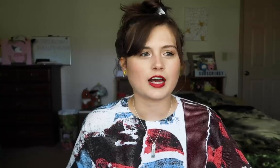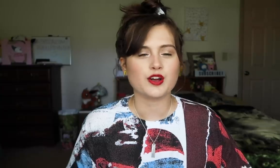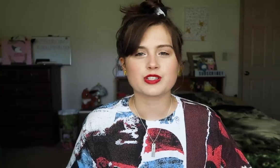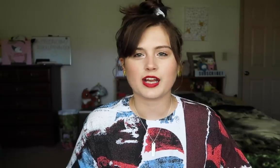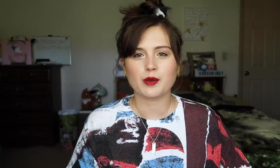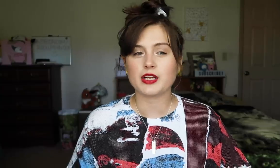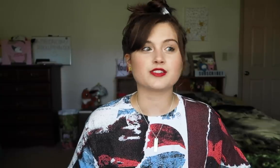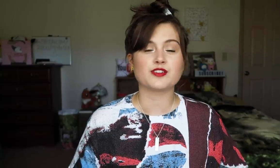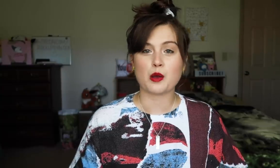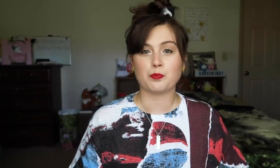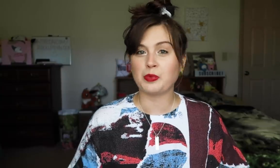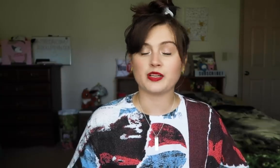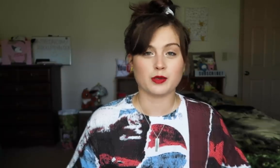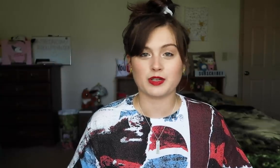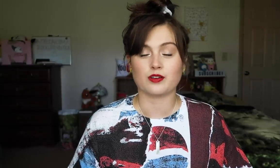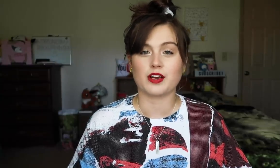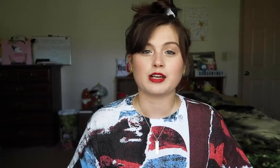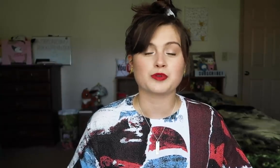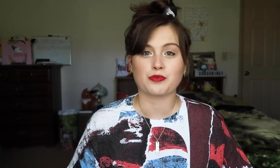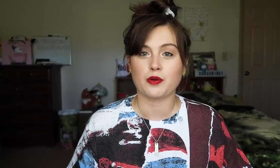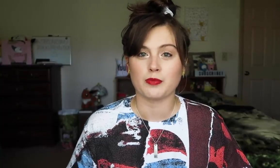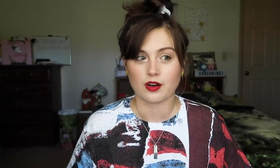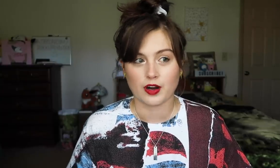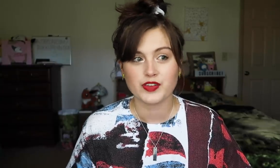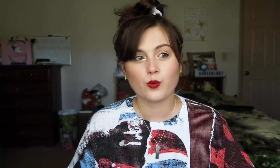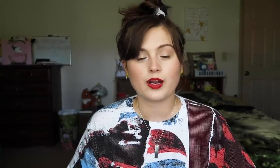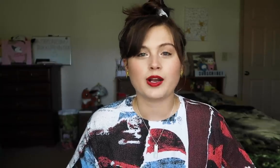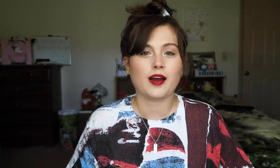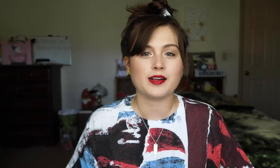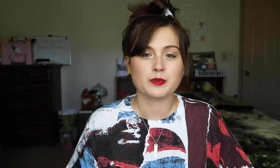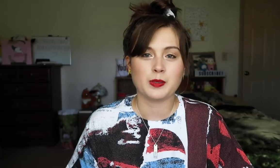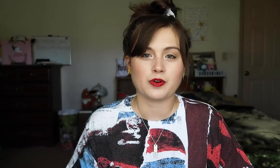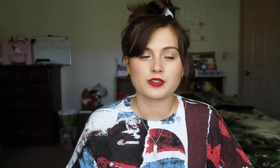Is that how you say it because there's that B in the middle that keeps throwing me off and when I ask people